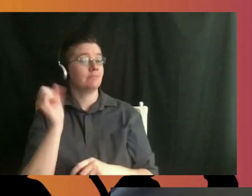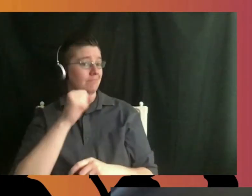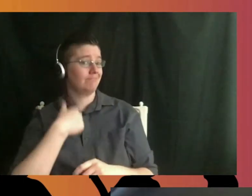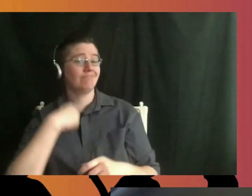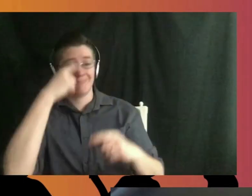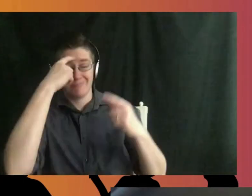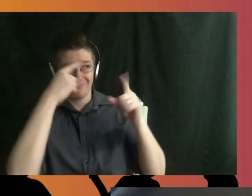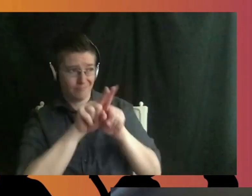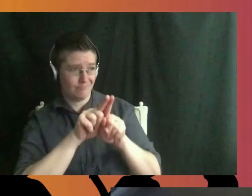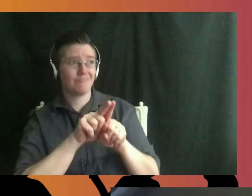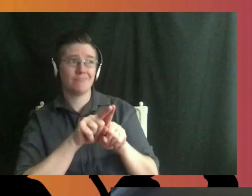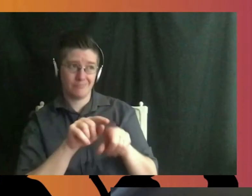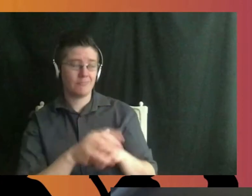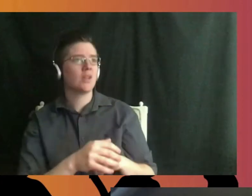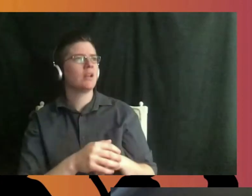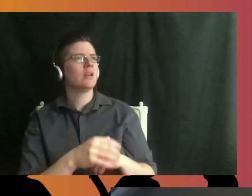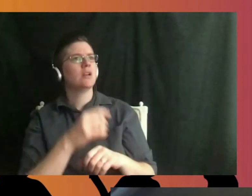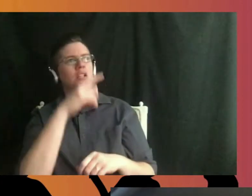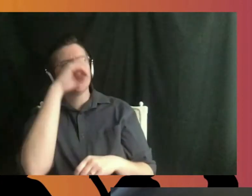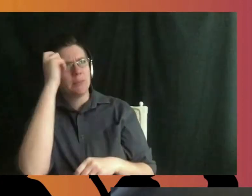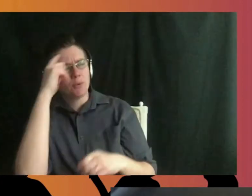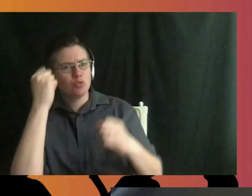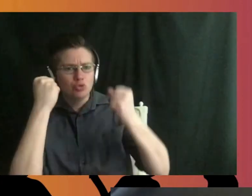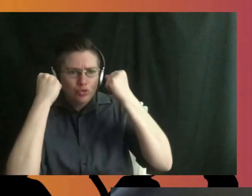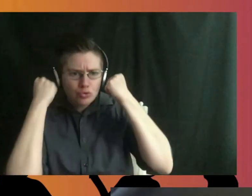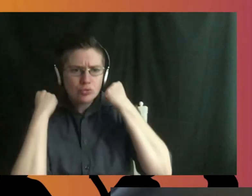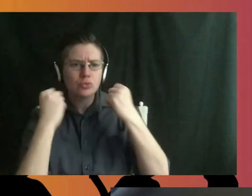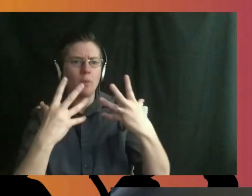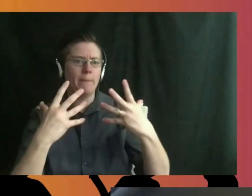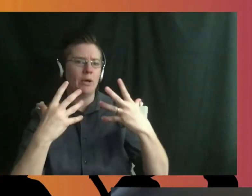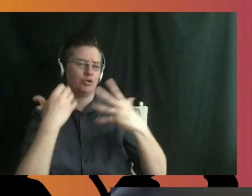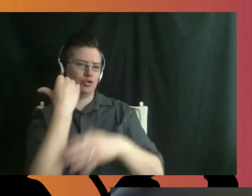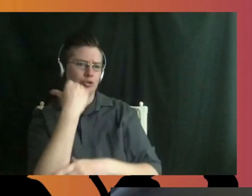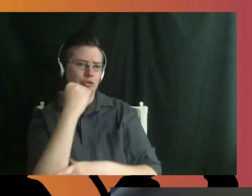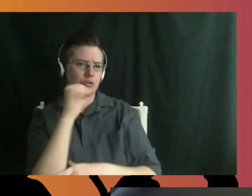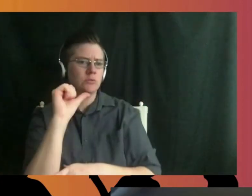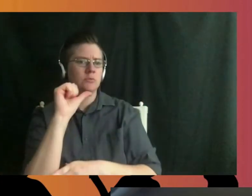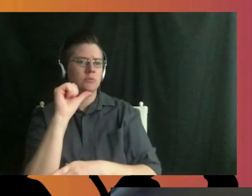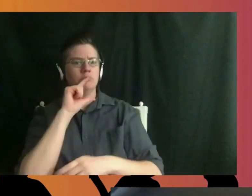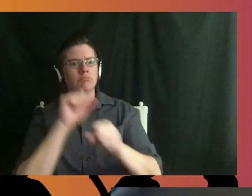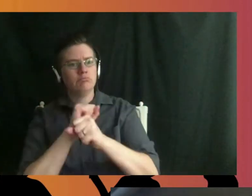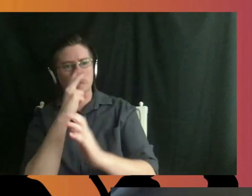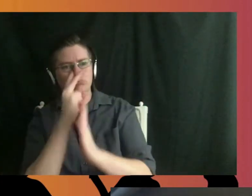was so much performative activism you know like i saw like personally my friends they just post